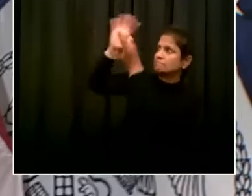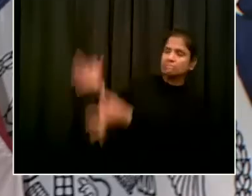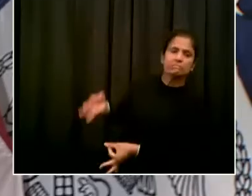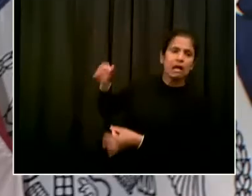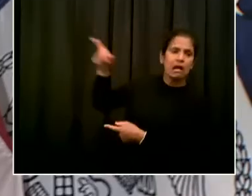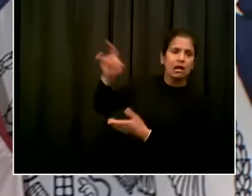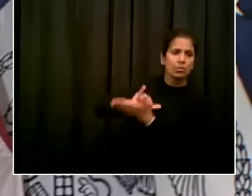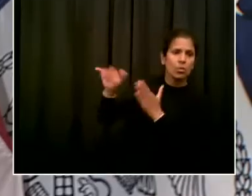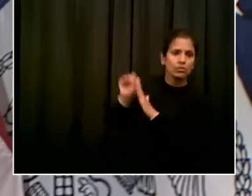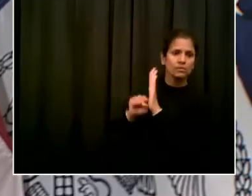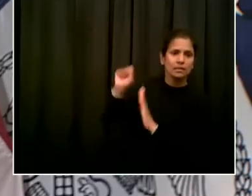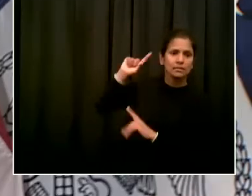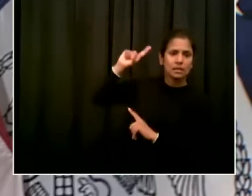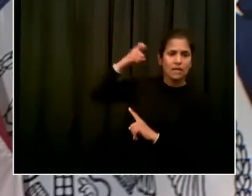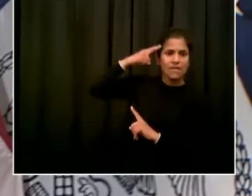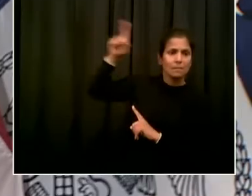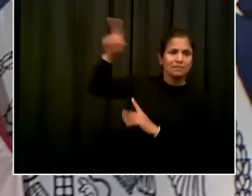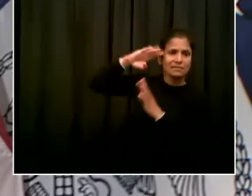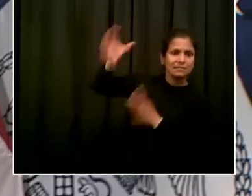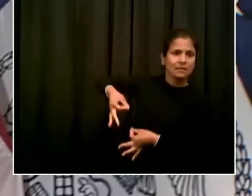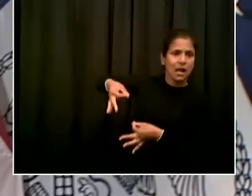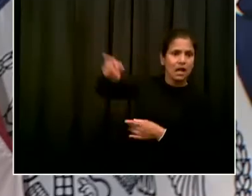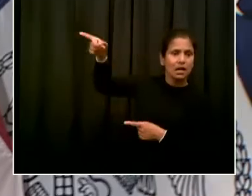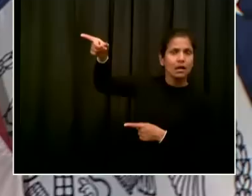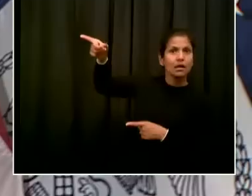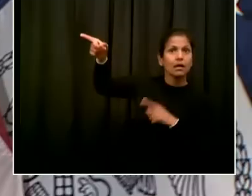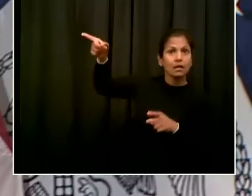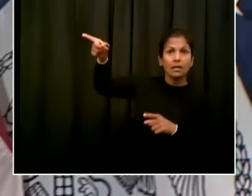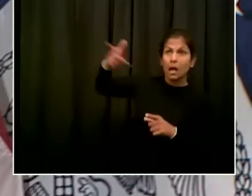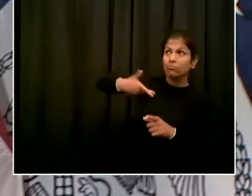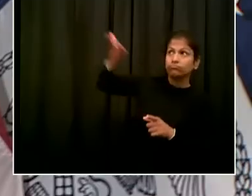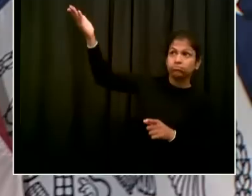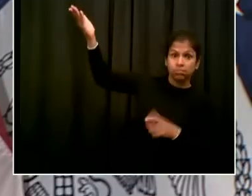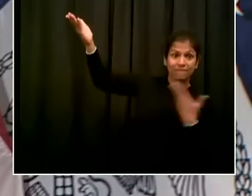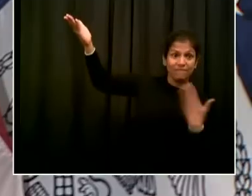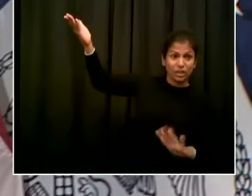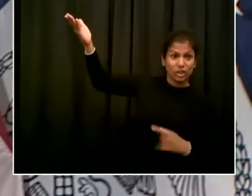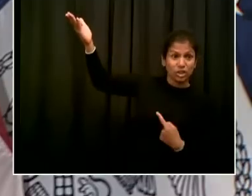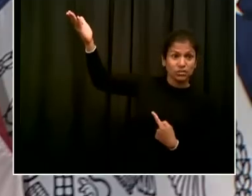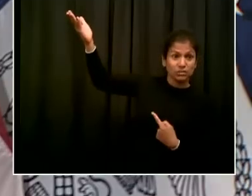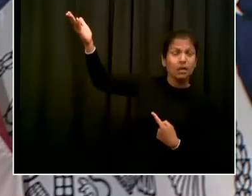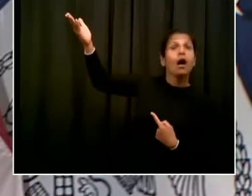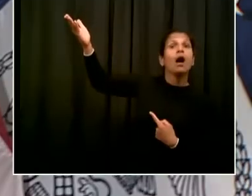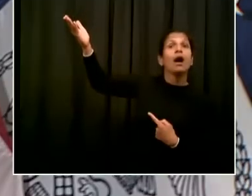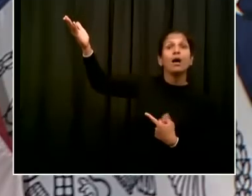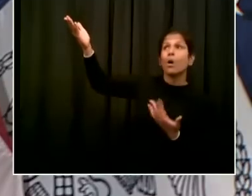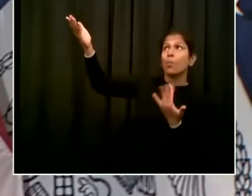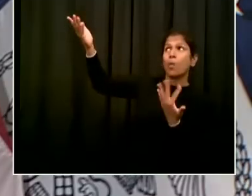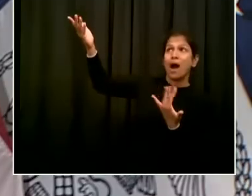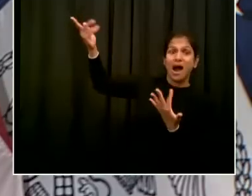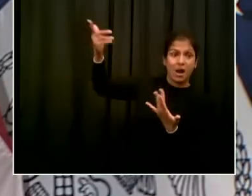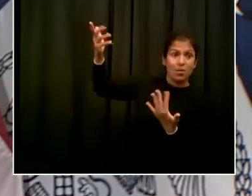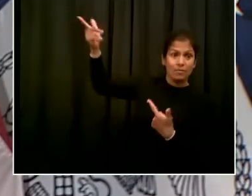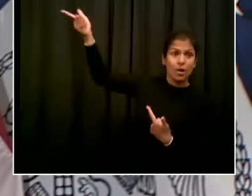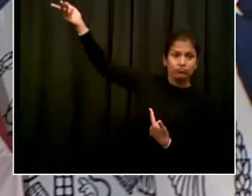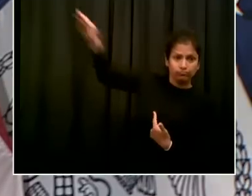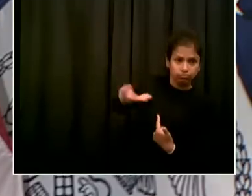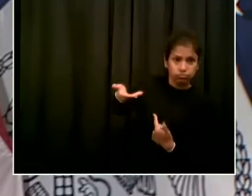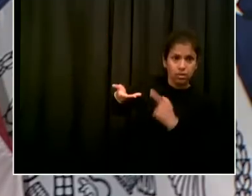THIS TIME OF EMERGENCY WE WILL WORK IN A